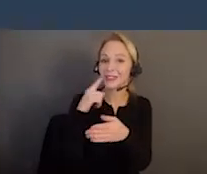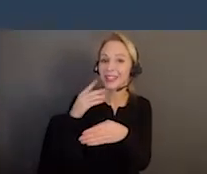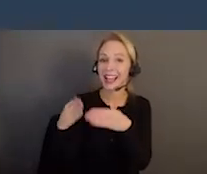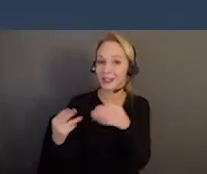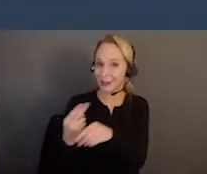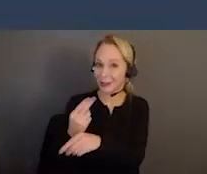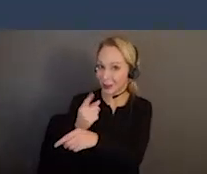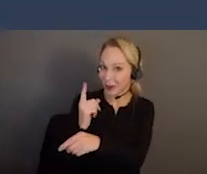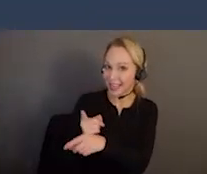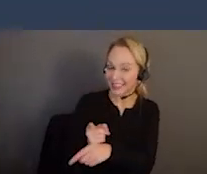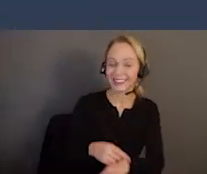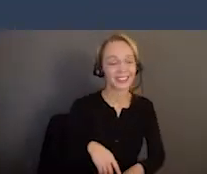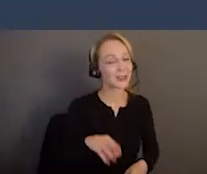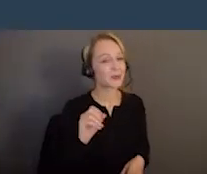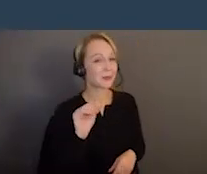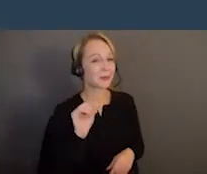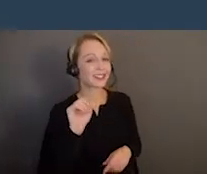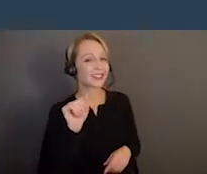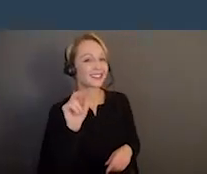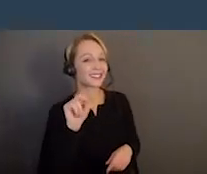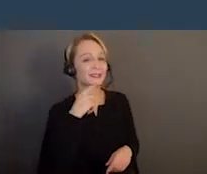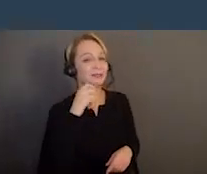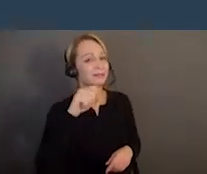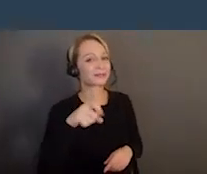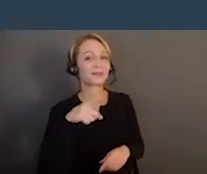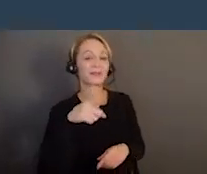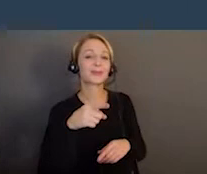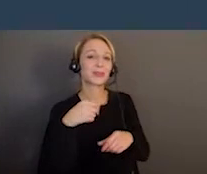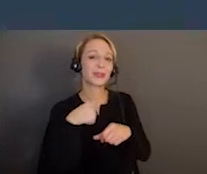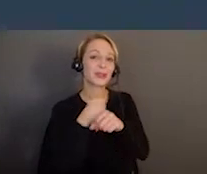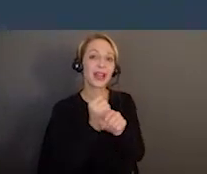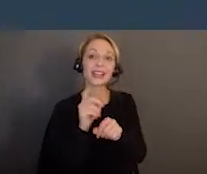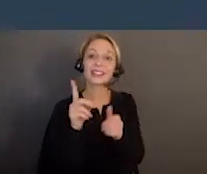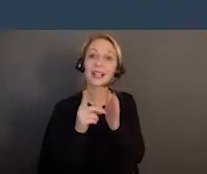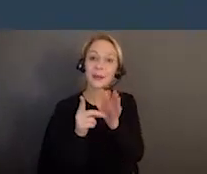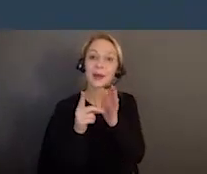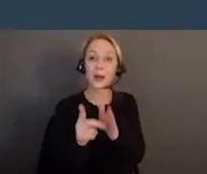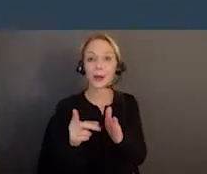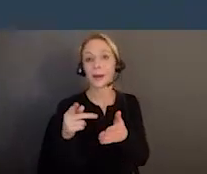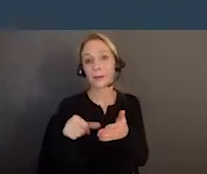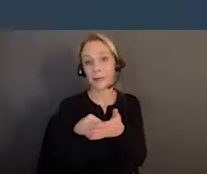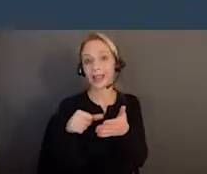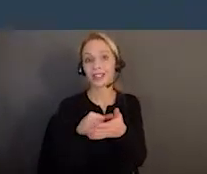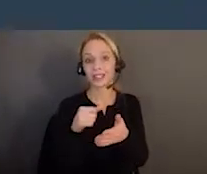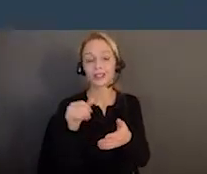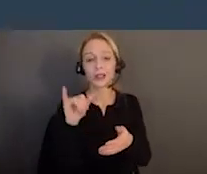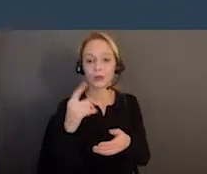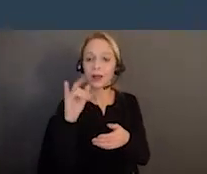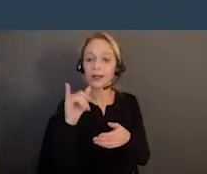RIGHT, WE ARE CREATING A DEMO PAGE, ONE WHERE THE